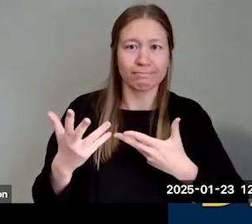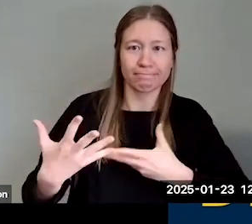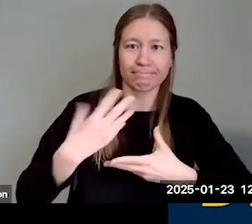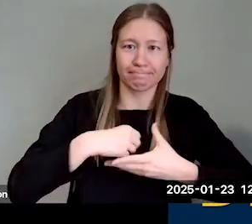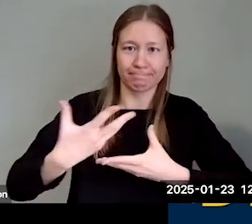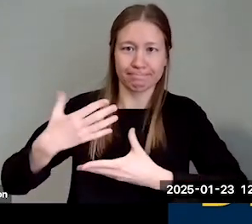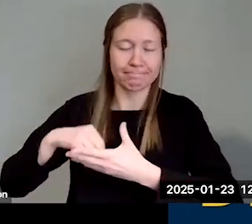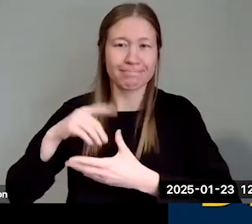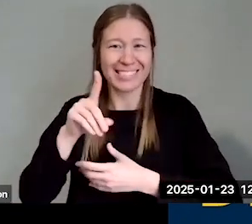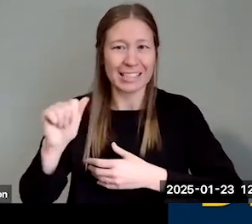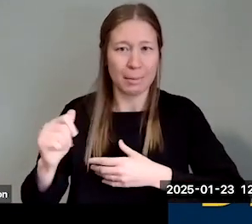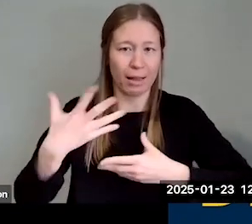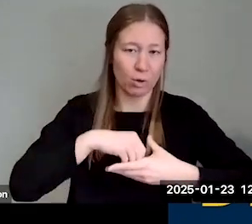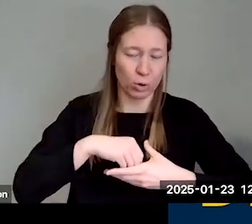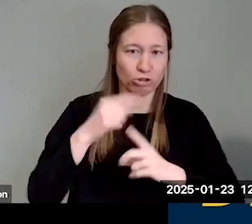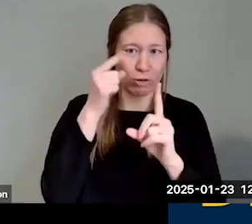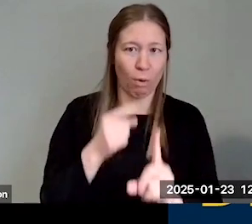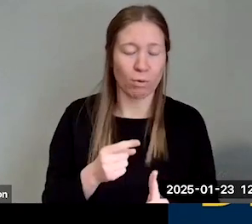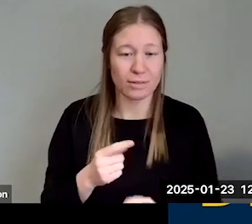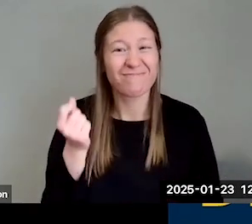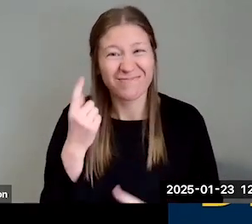Now, I wanna note that in the current climate